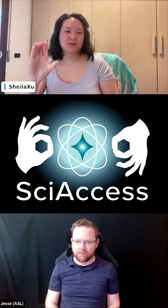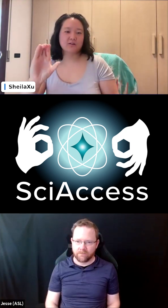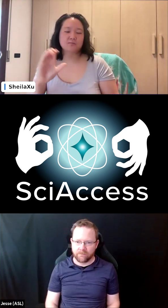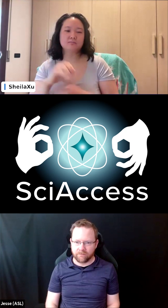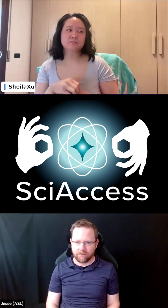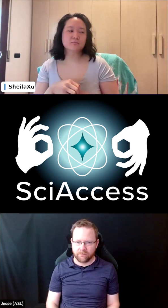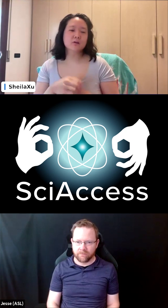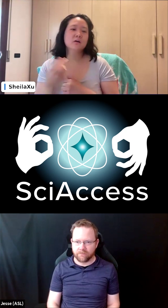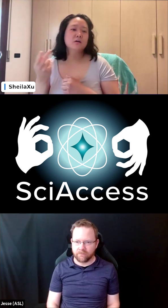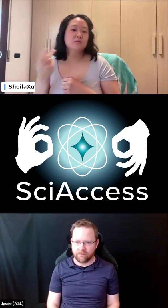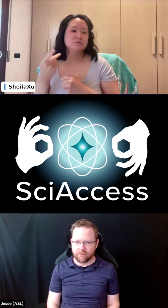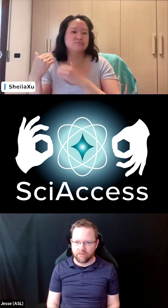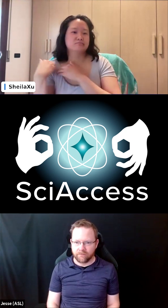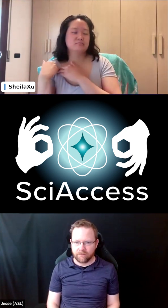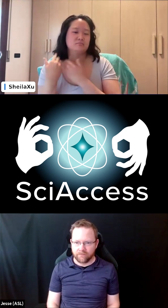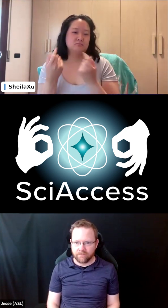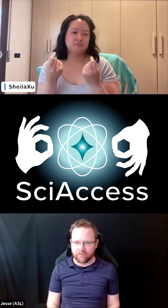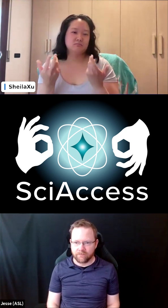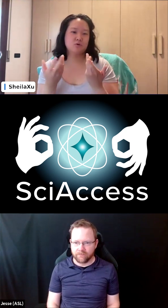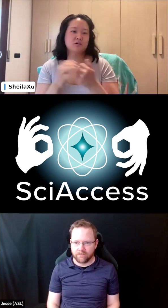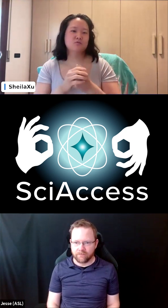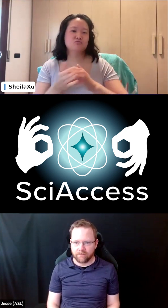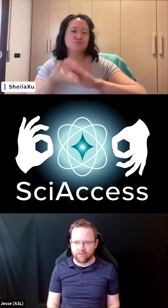The two of us were specifically responsible to